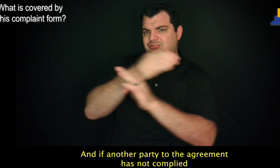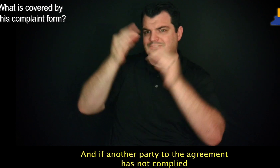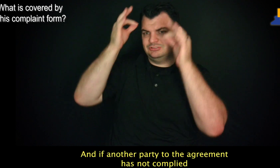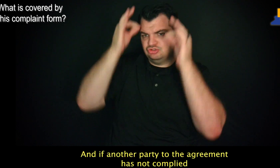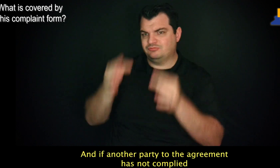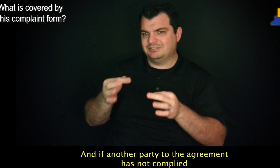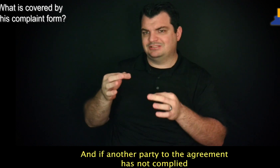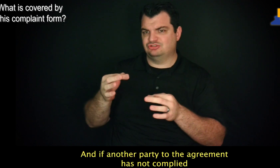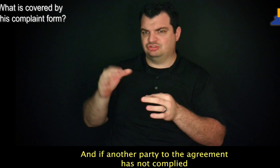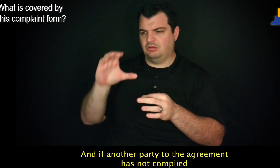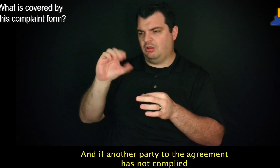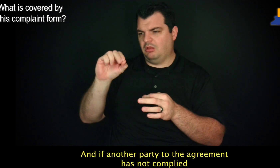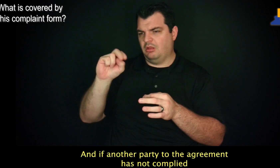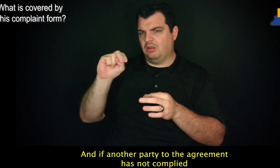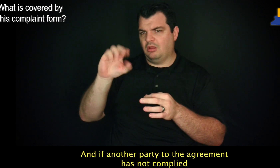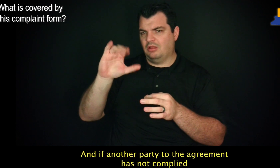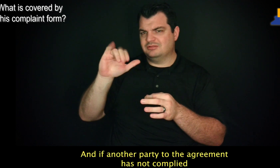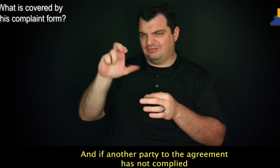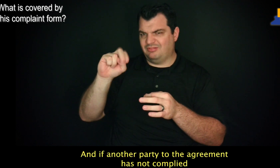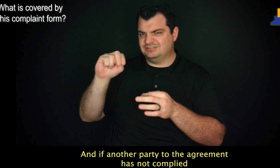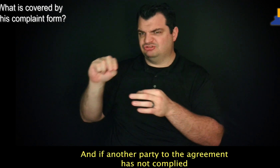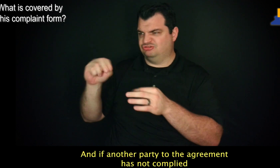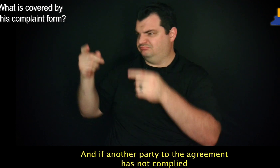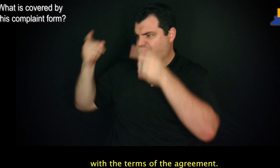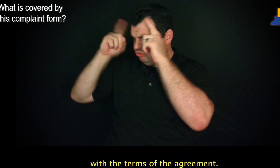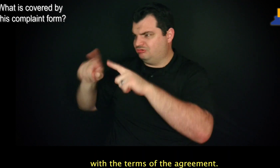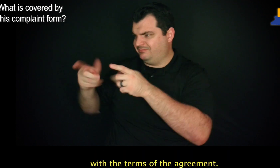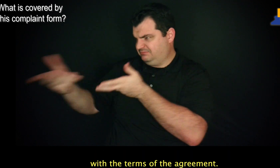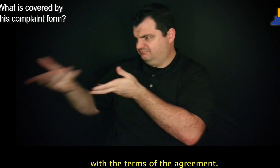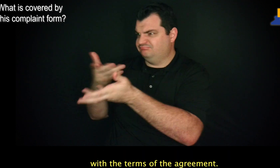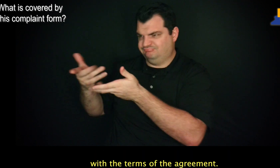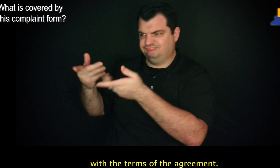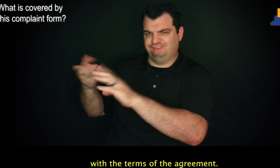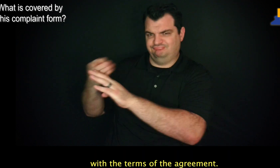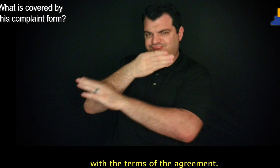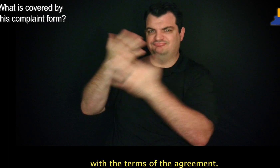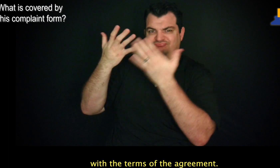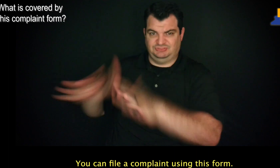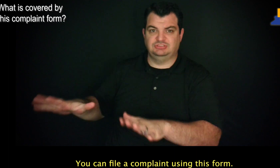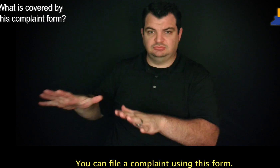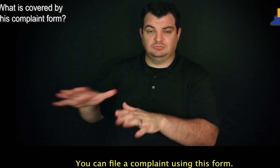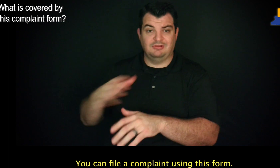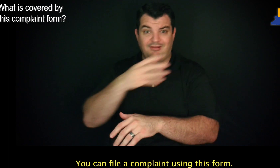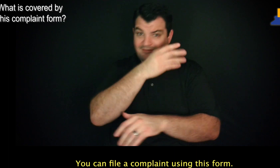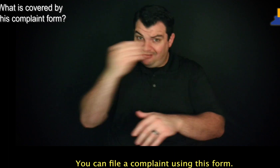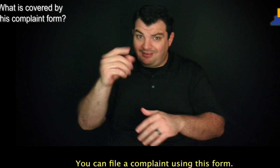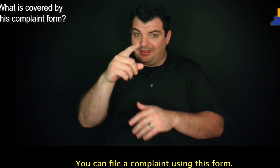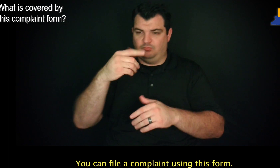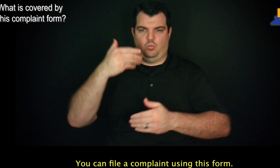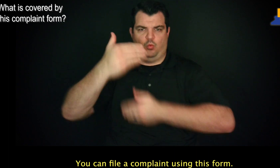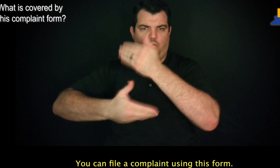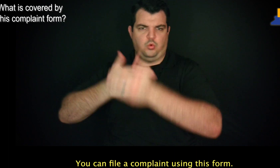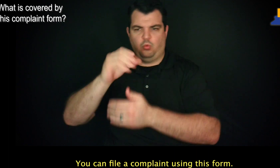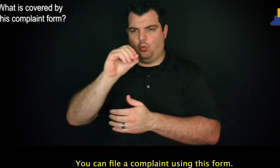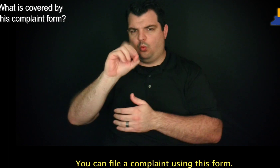And if another party to the agreement has not complied with the terms of the agreement. You can file a complaint using this form.